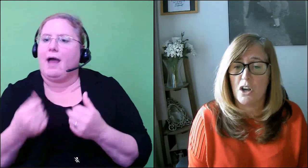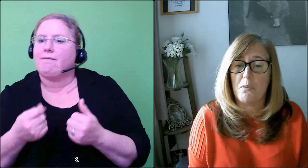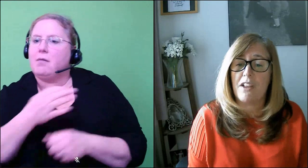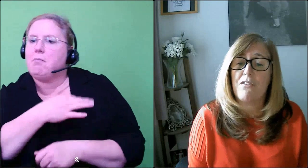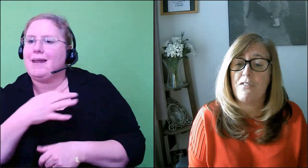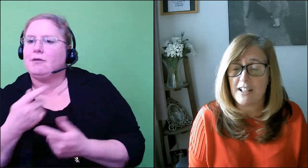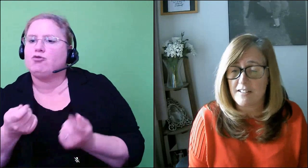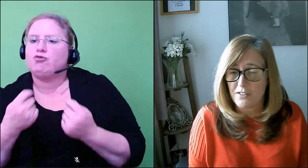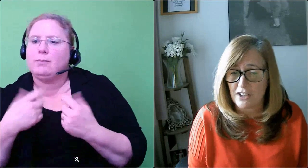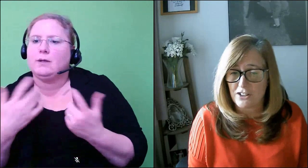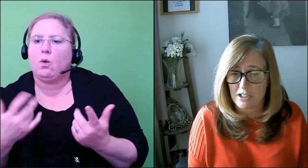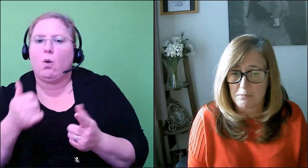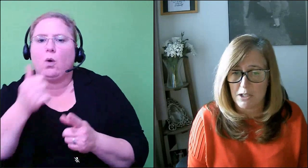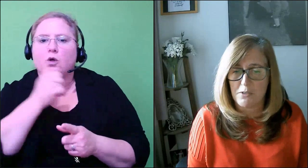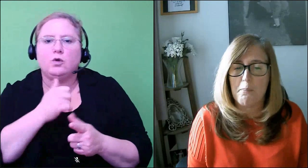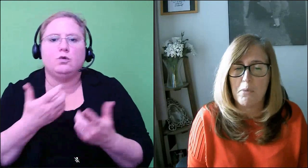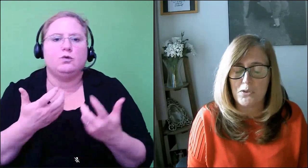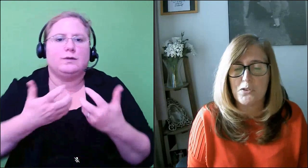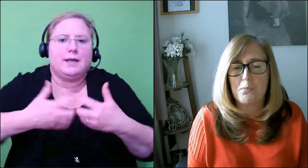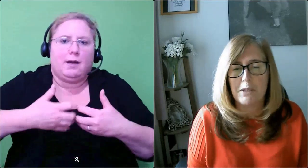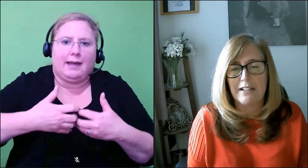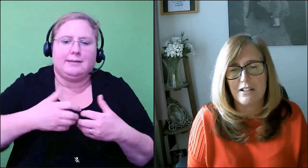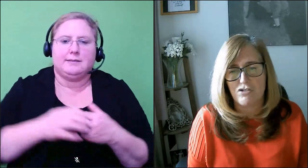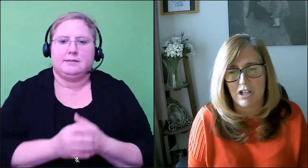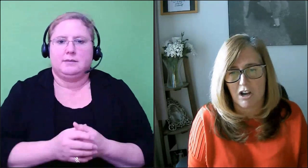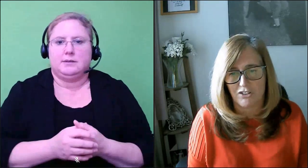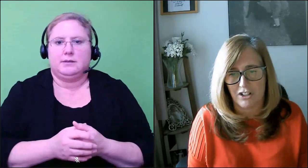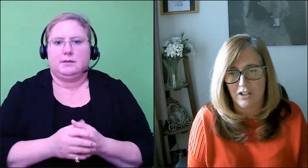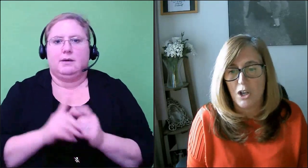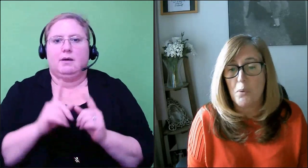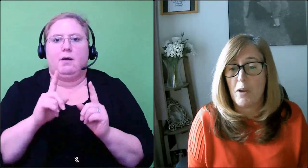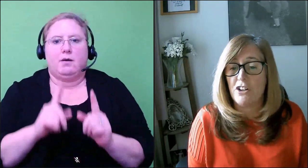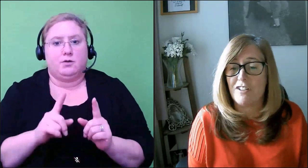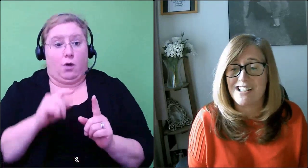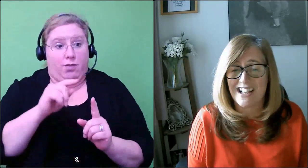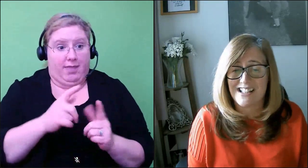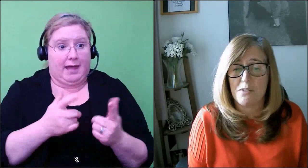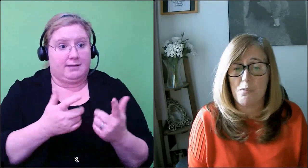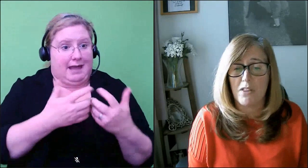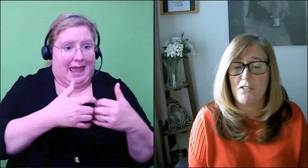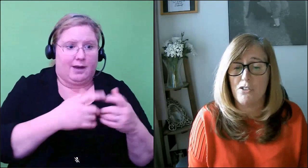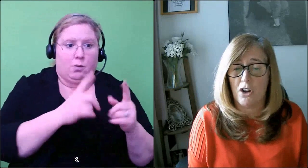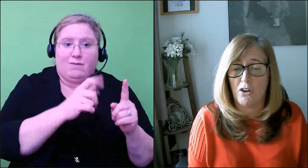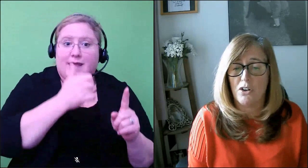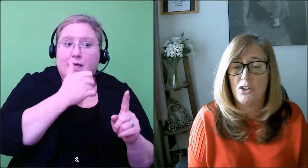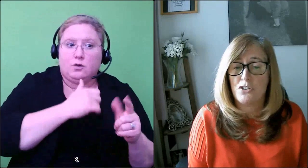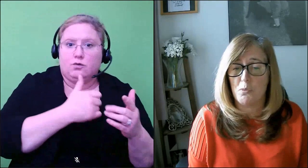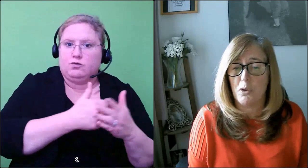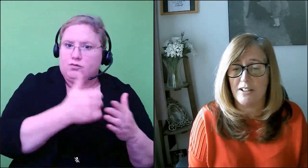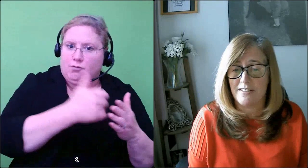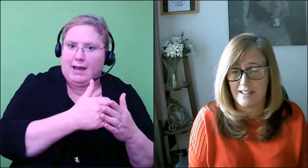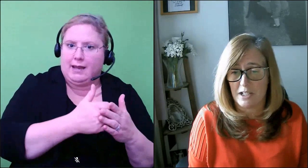So the effect of that treatment must be disregarded when you're assessing whether or not someone is disabled.